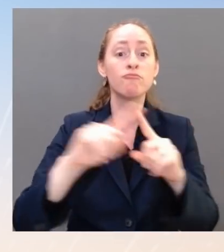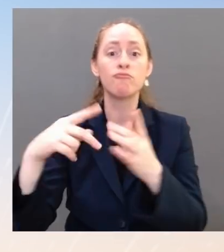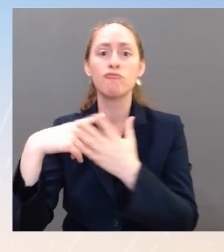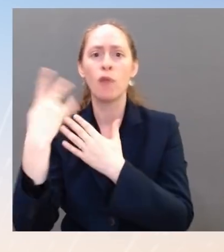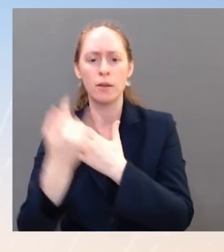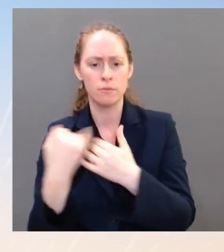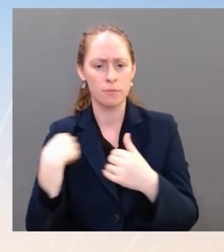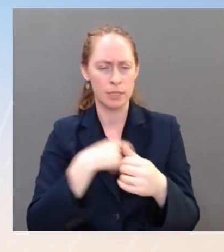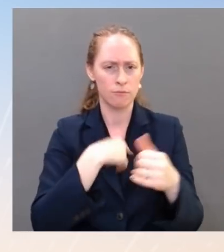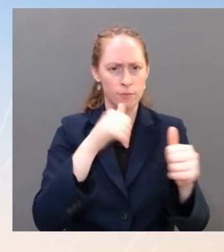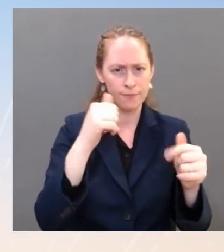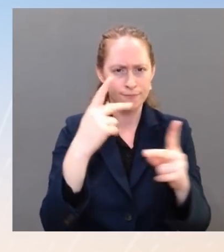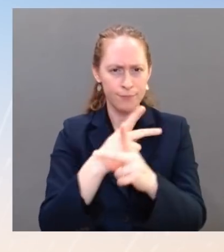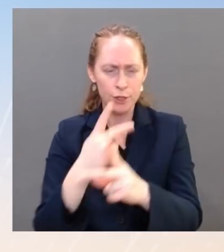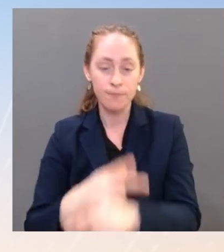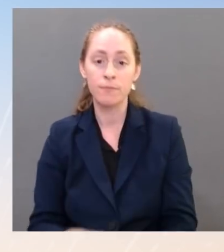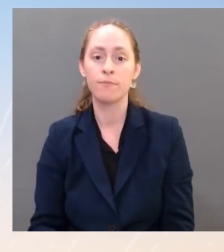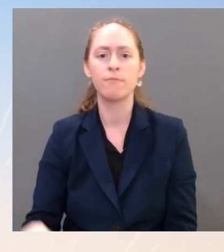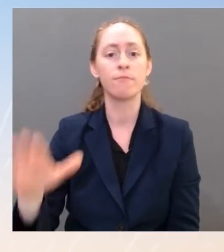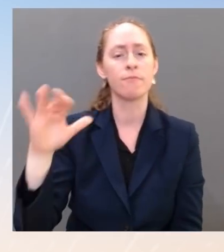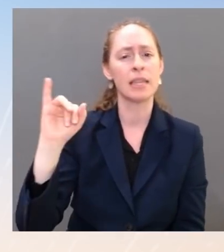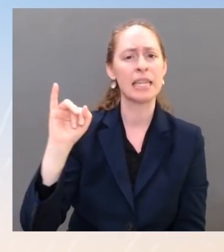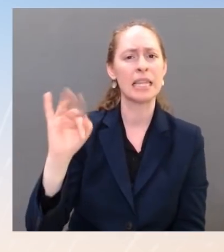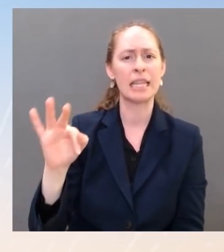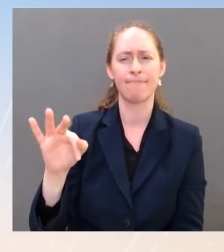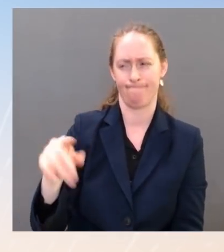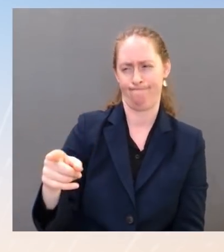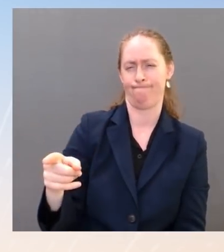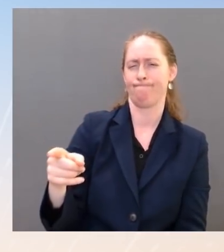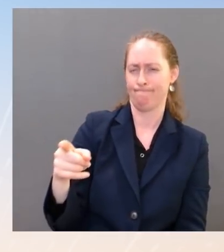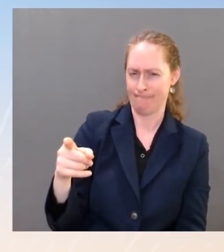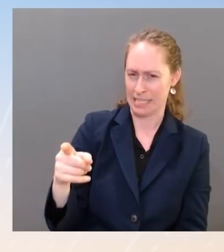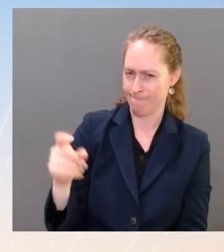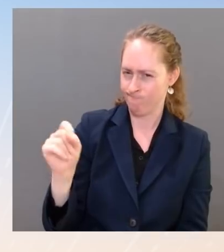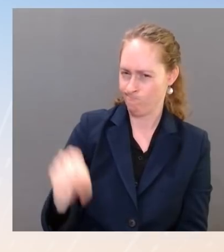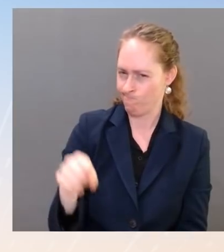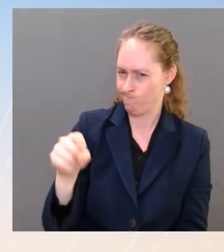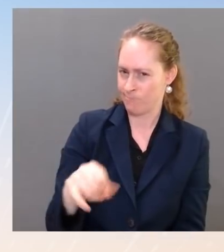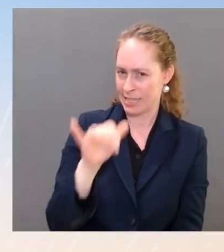in one region of the country in terms of access to a certain flow of raw materials or something like that,